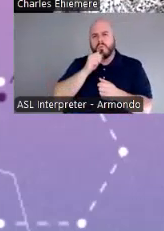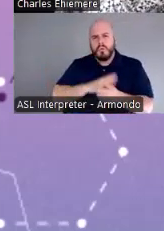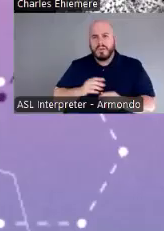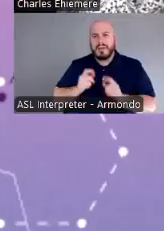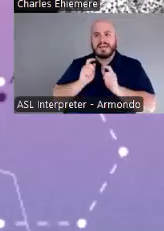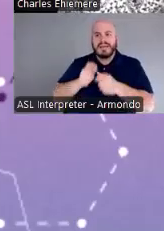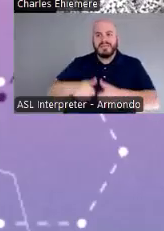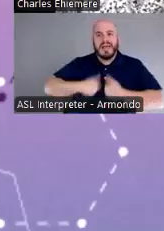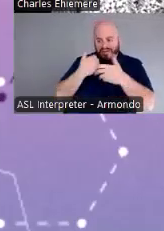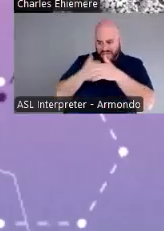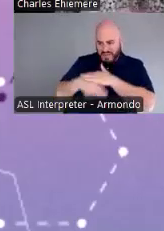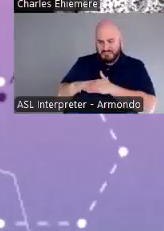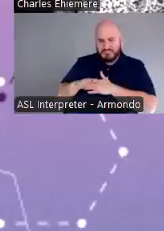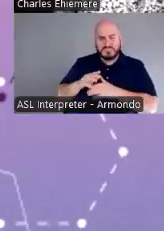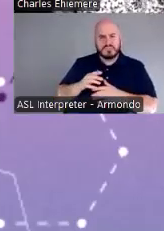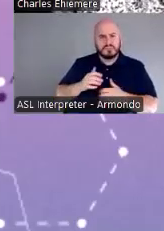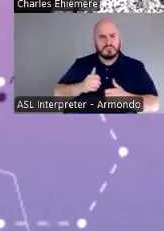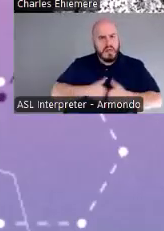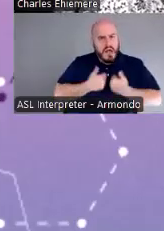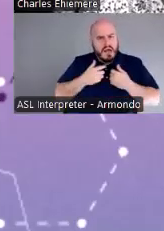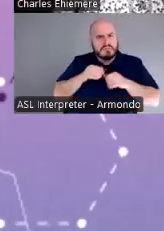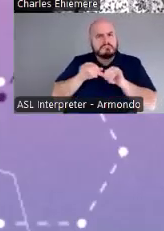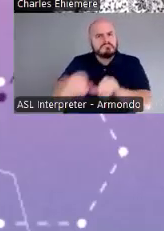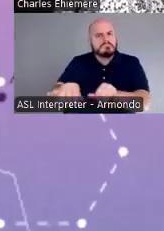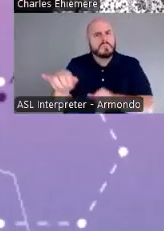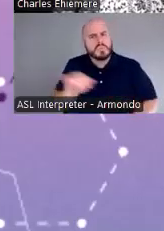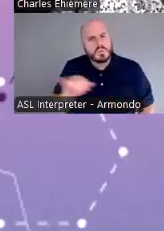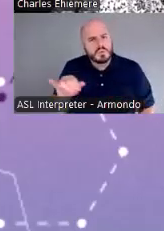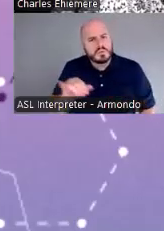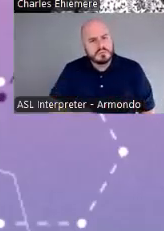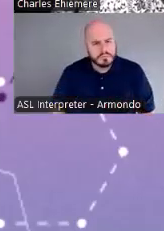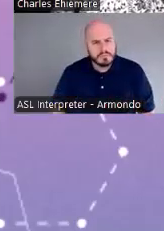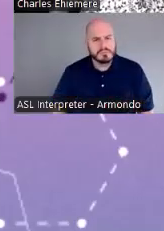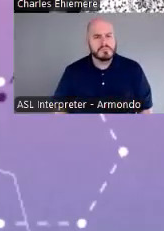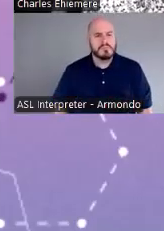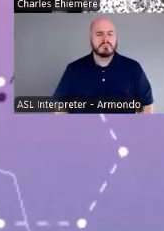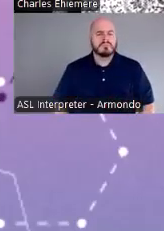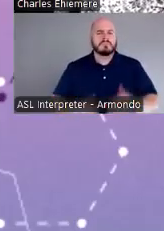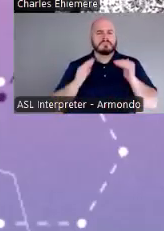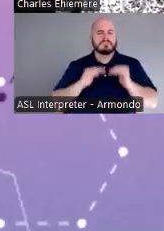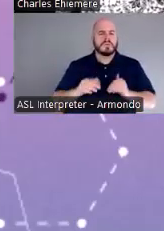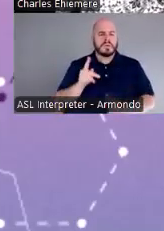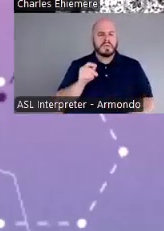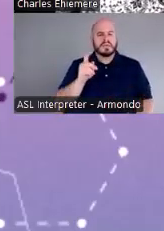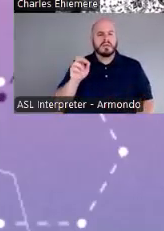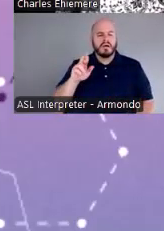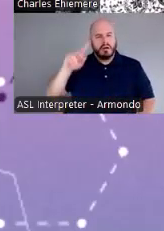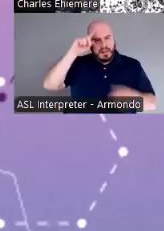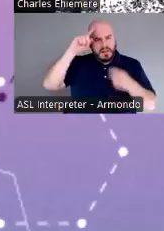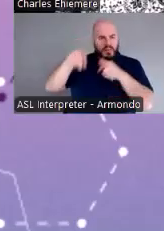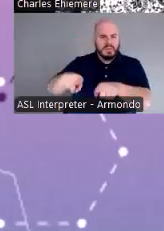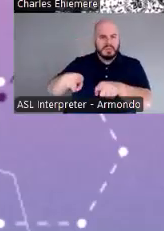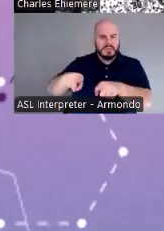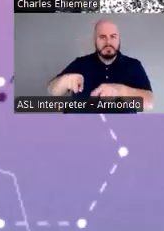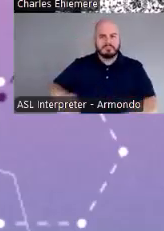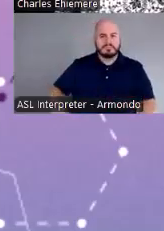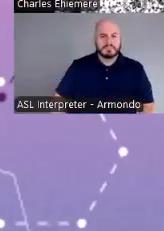So this is how our intervention alliance with the conference-- sharing KT content online and offline,